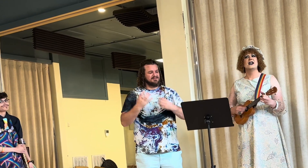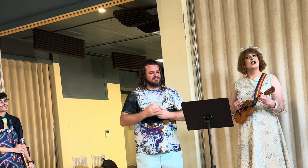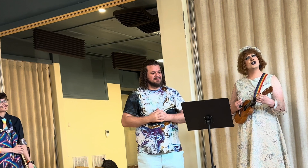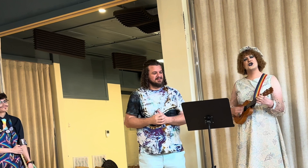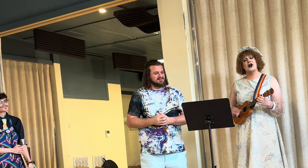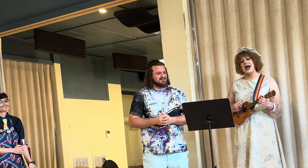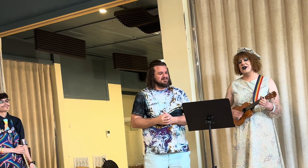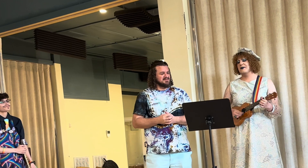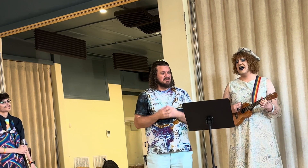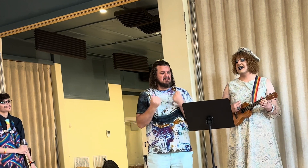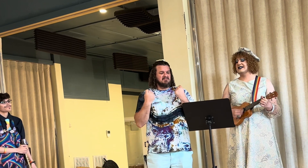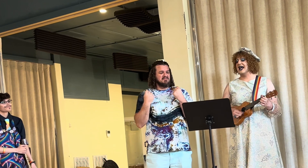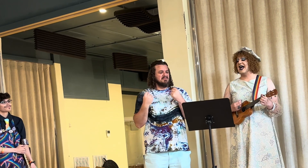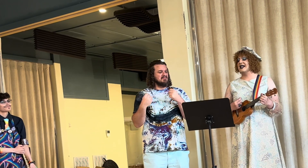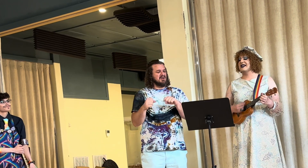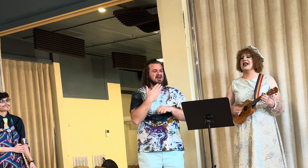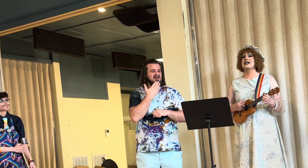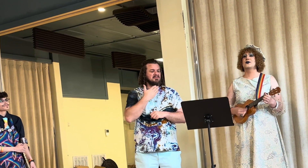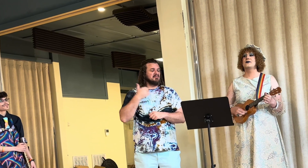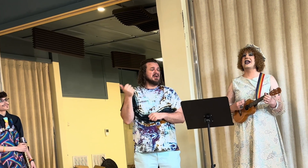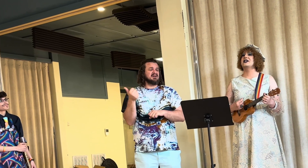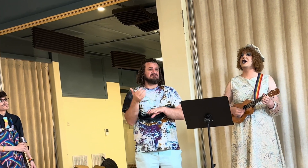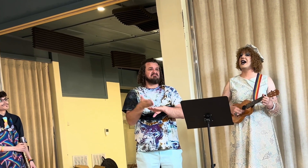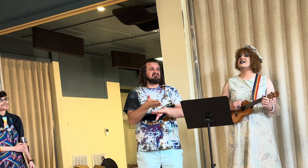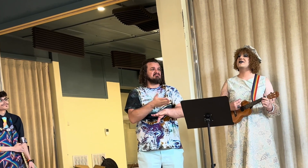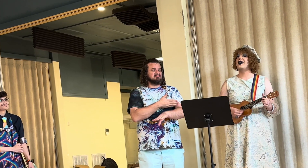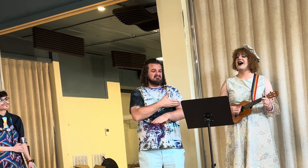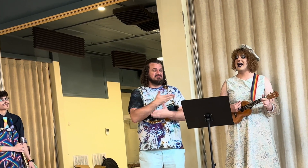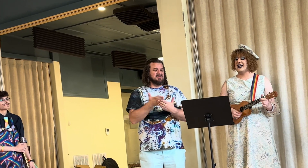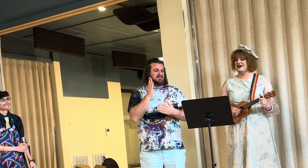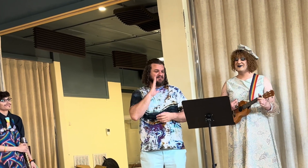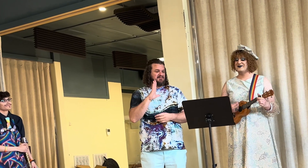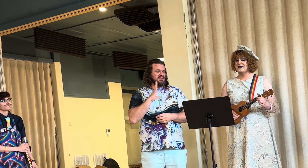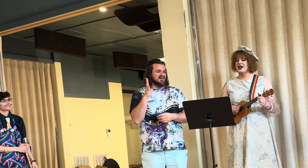just try your best and things will be just fine.